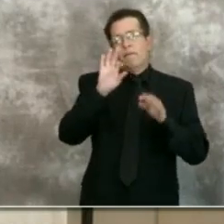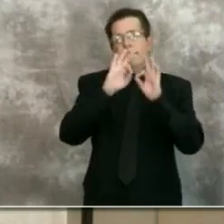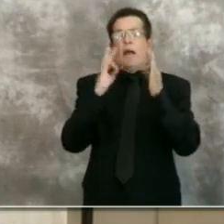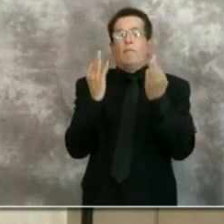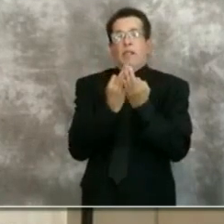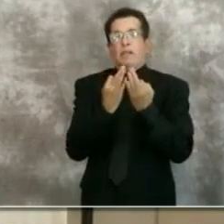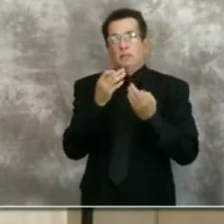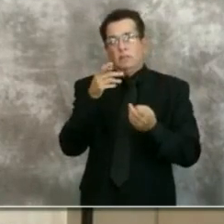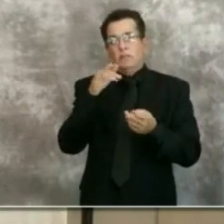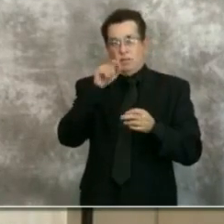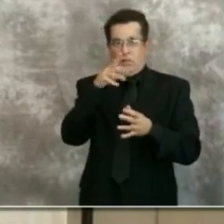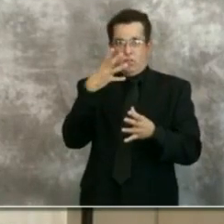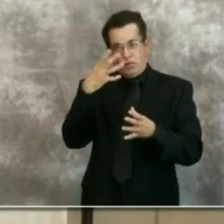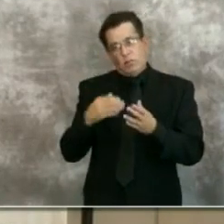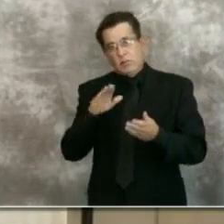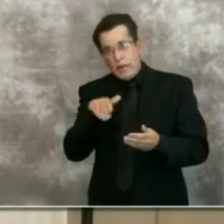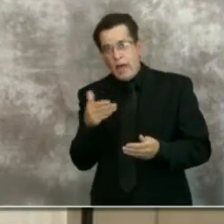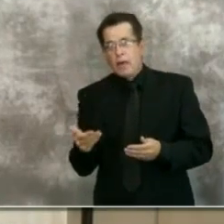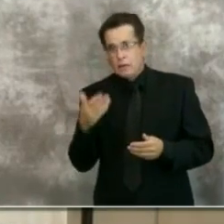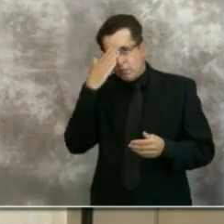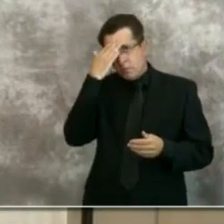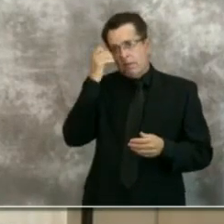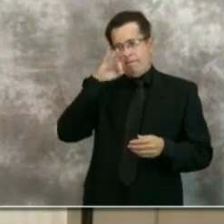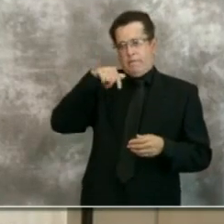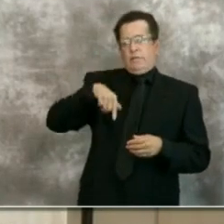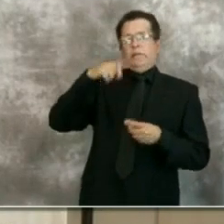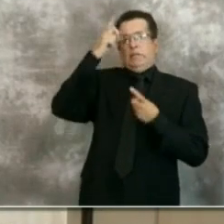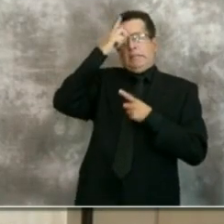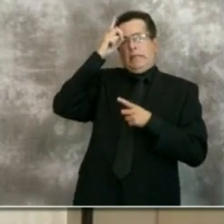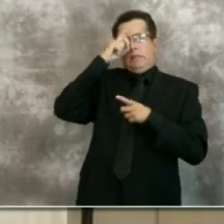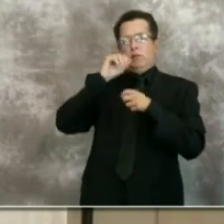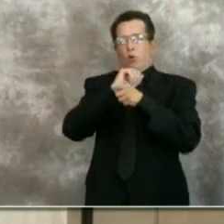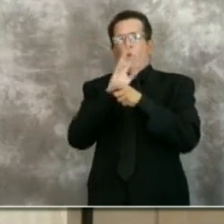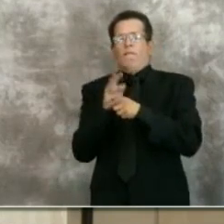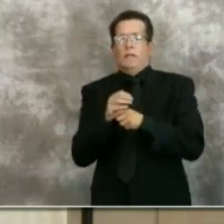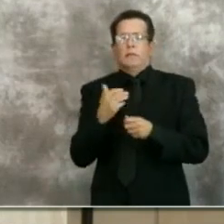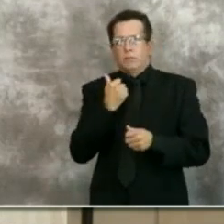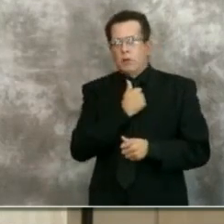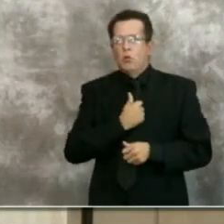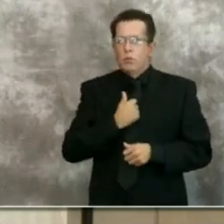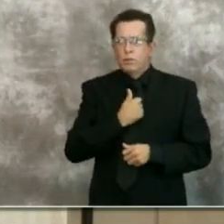UNDERLYING MEDICAL CONDITIONS AND AS ALWAYS OUR SINCEREST SYMPATHIES AND CONDOLENCES GO OUT TO THE FAMILIES THAT HAVE